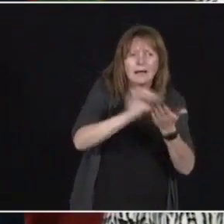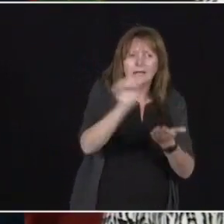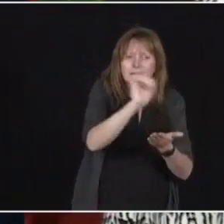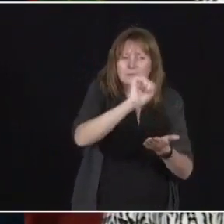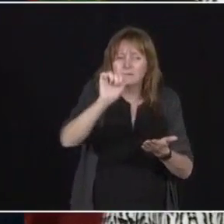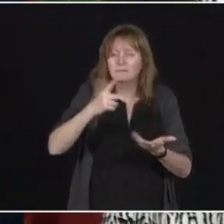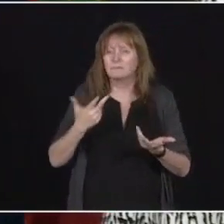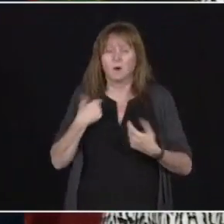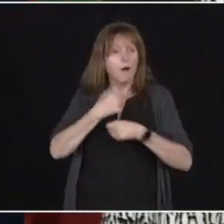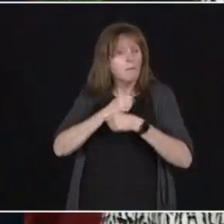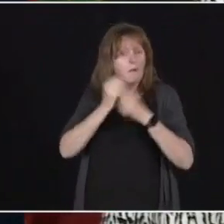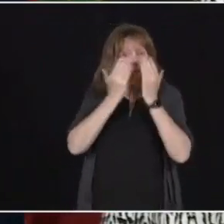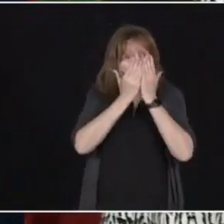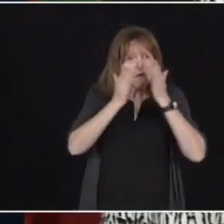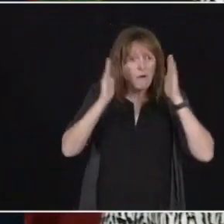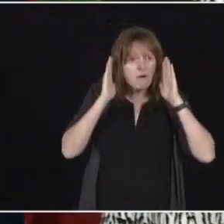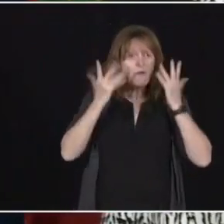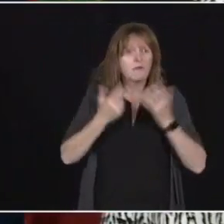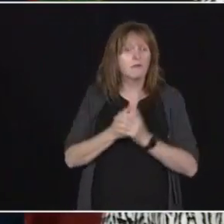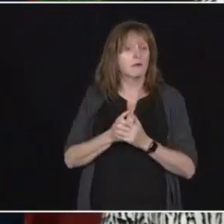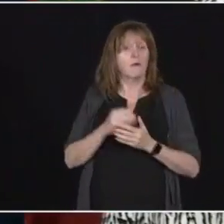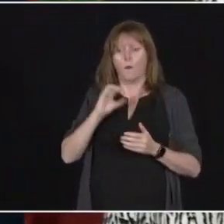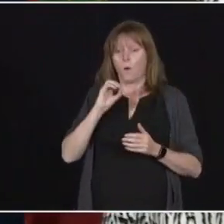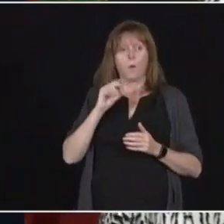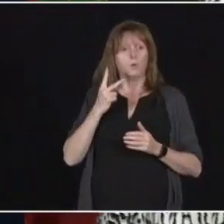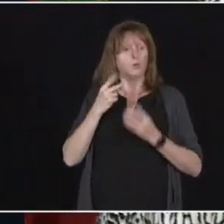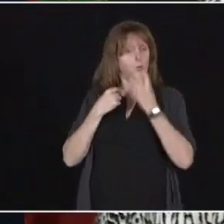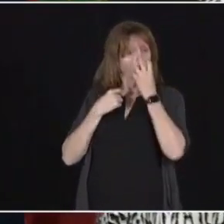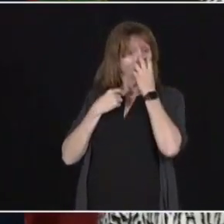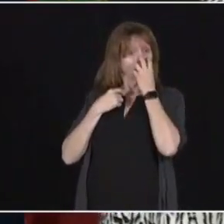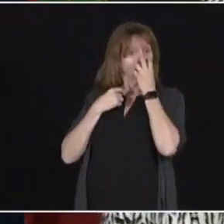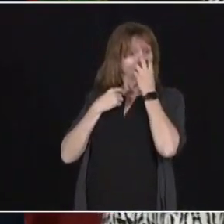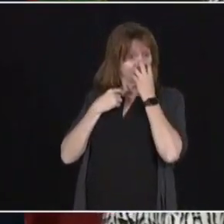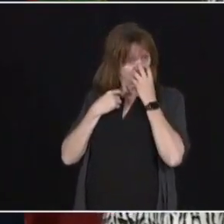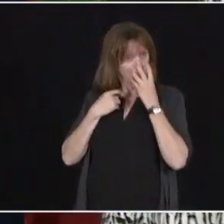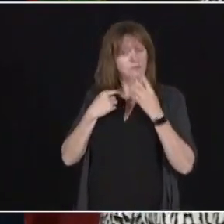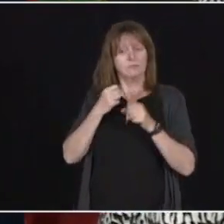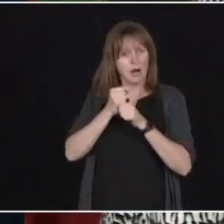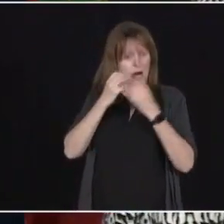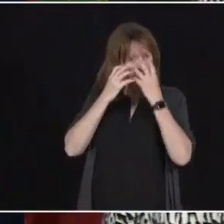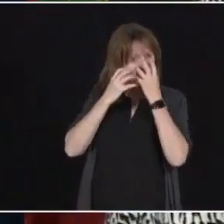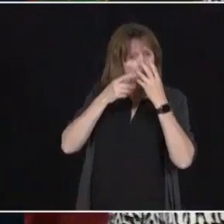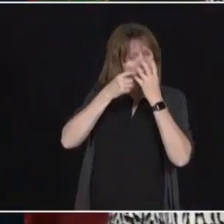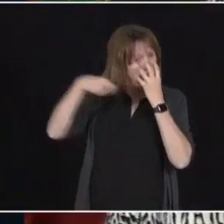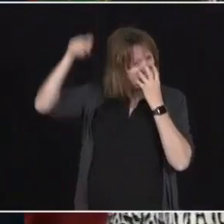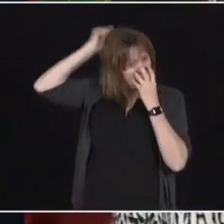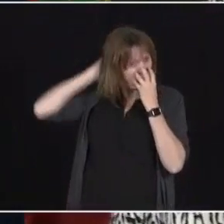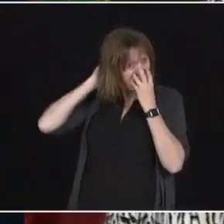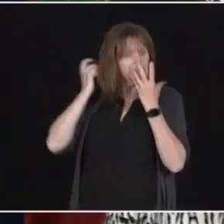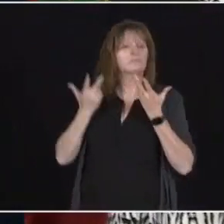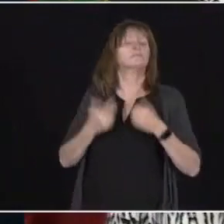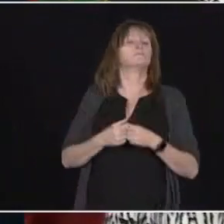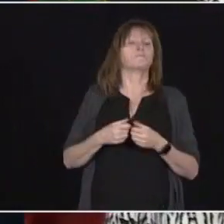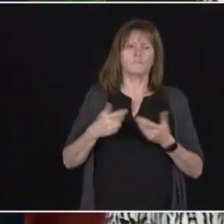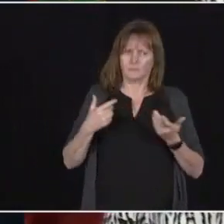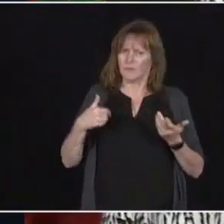We are making oxygen masks. The announcement we made today with the three companies who are now making oxygen masks, facemasks